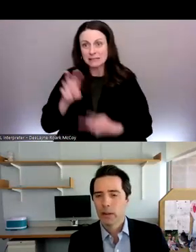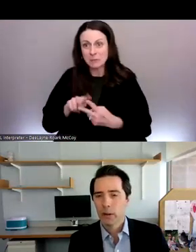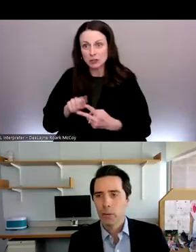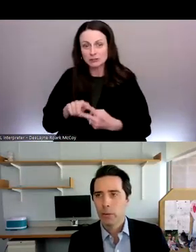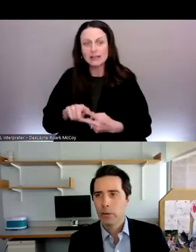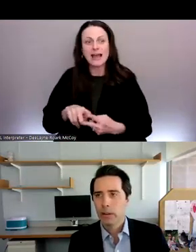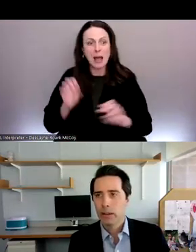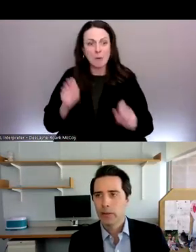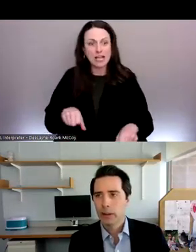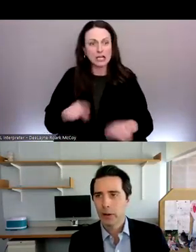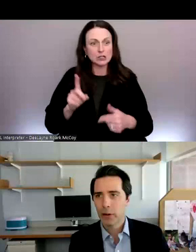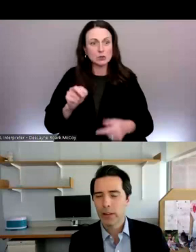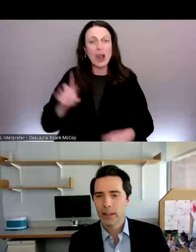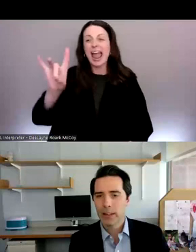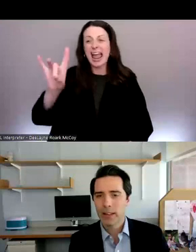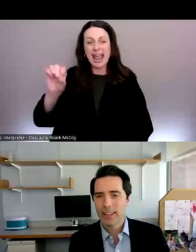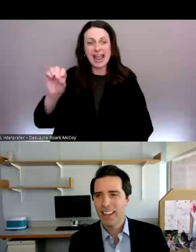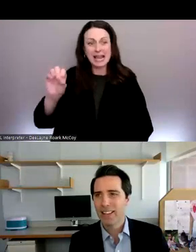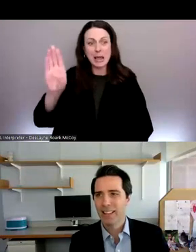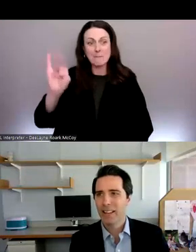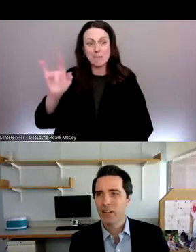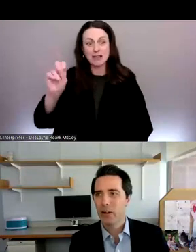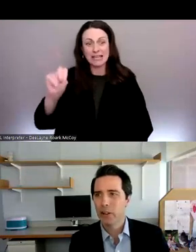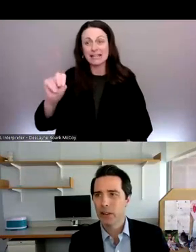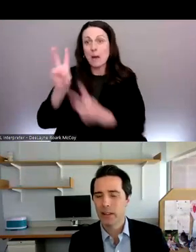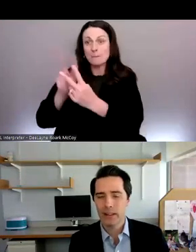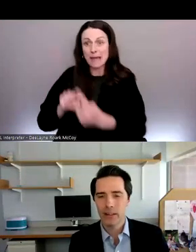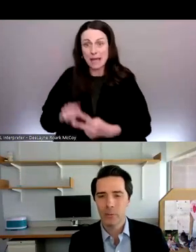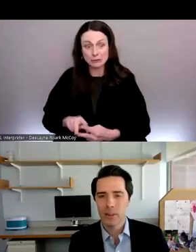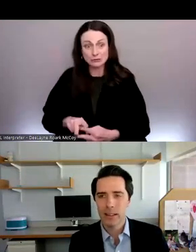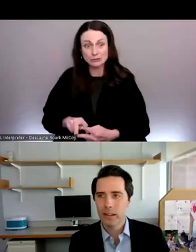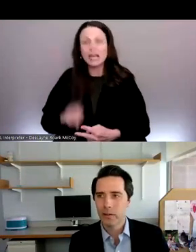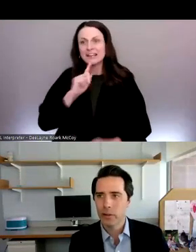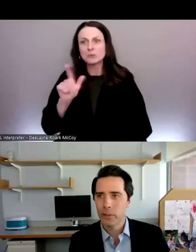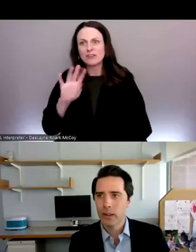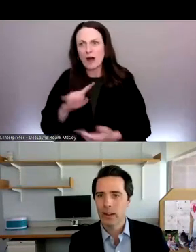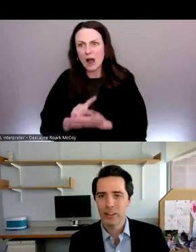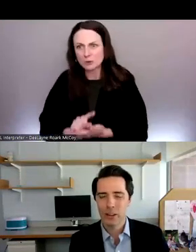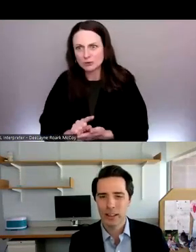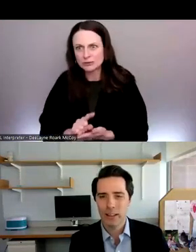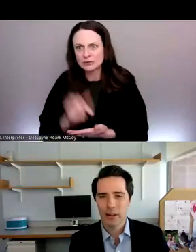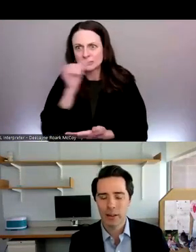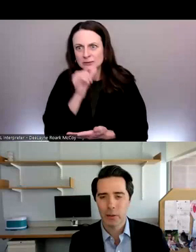so we realized very early that this is exactly the technology that was needed